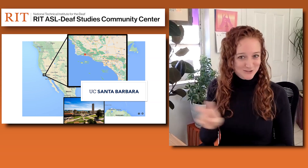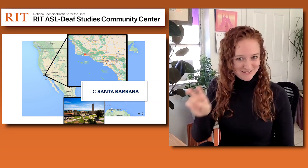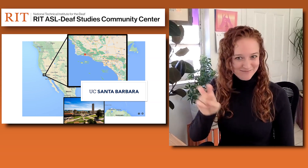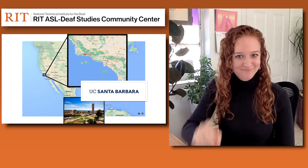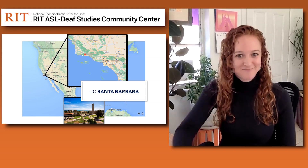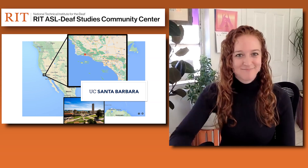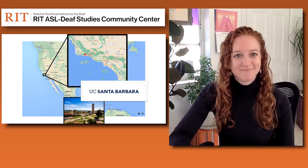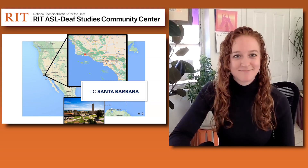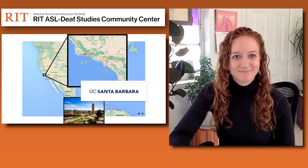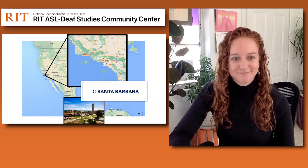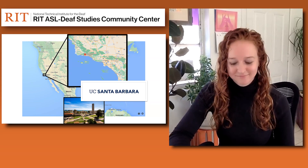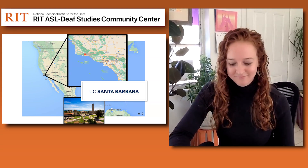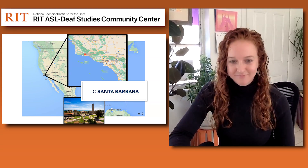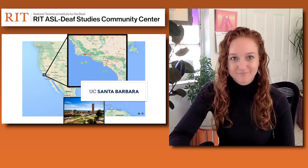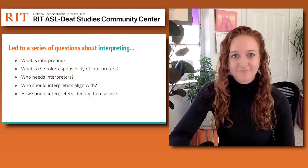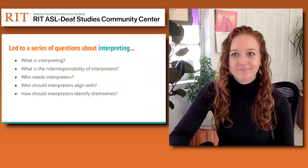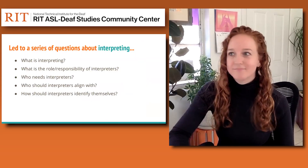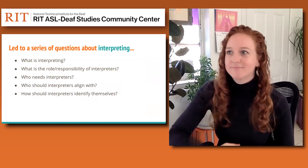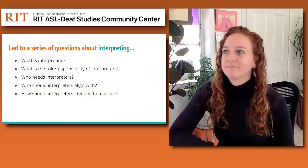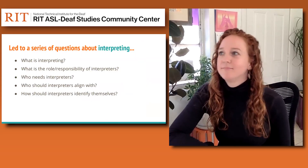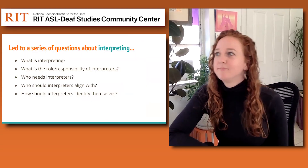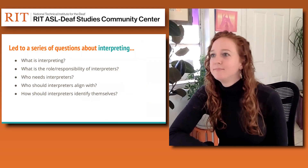and this has all been part of my journey.